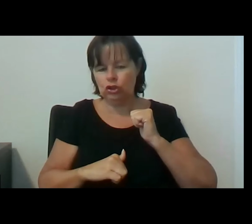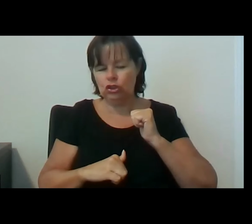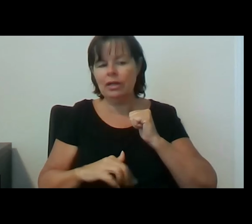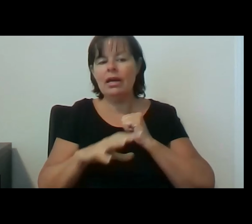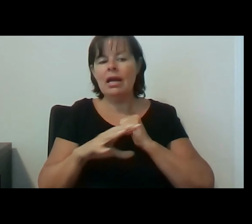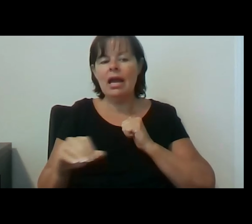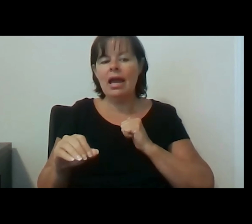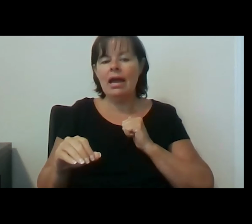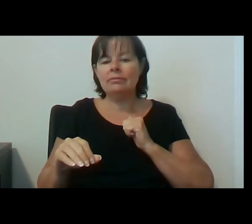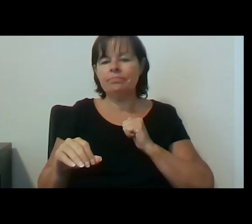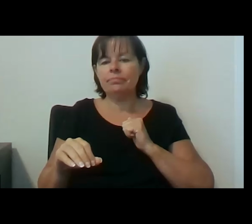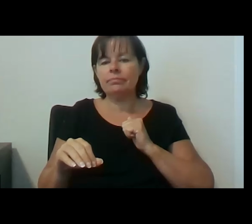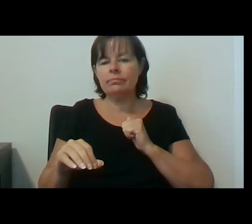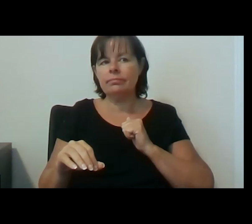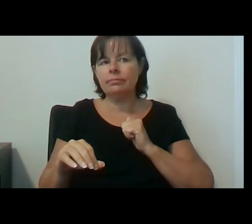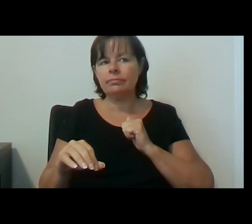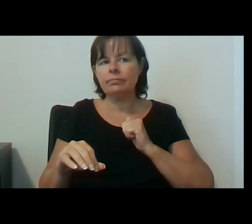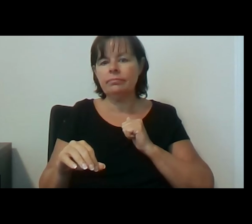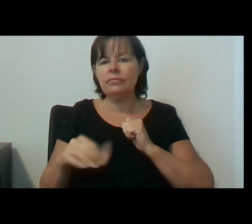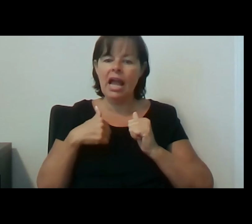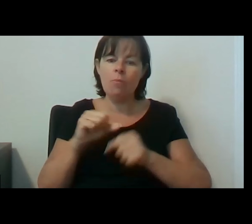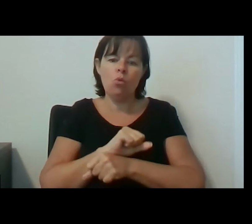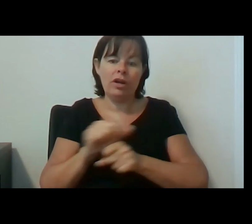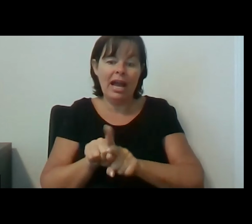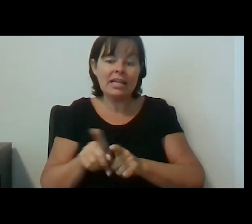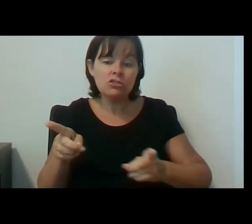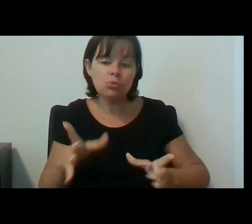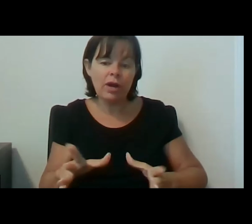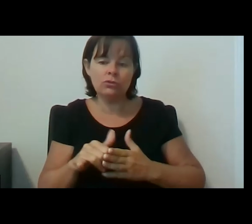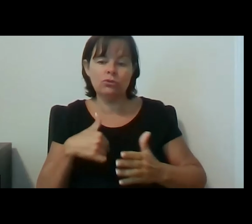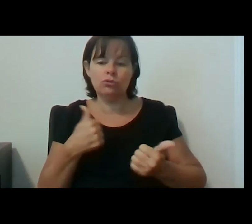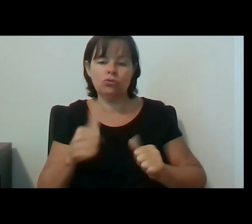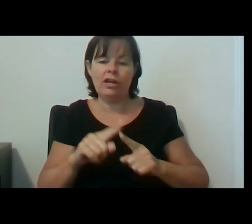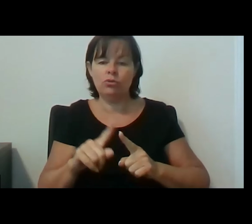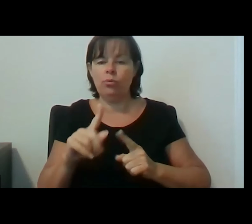I I'm I'm working as a director to try to build this infrastructure so design teams can work